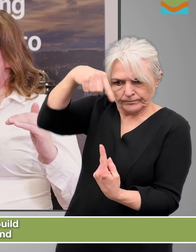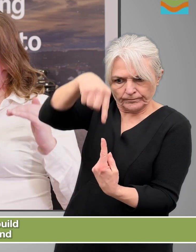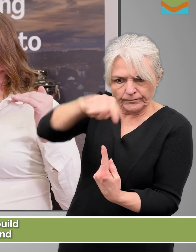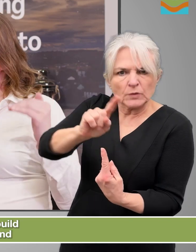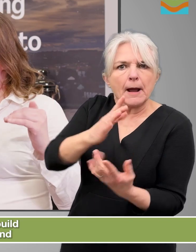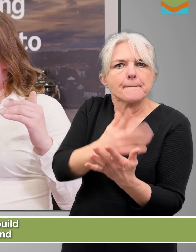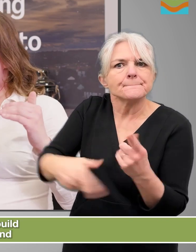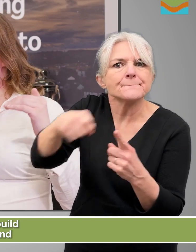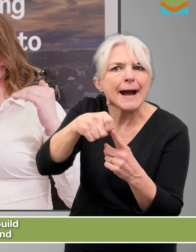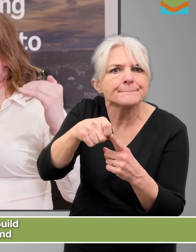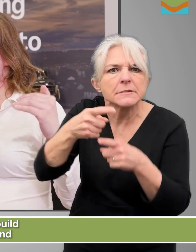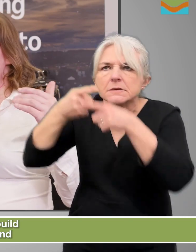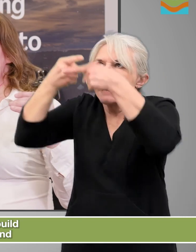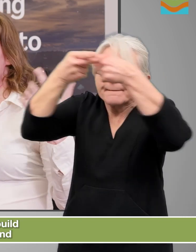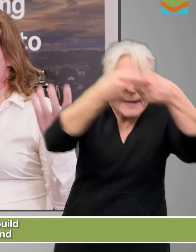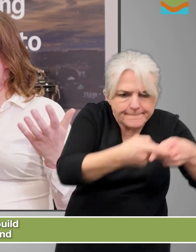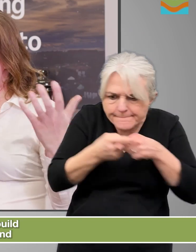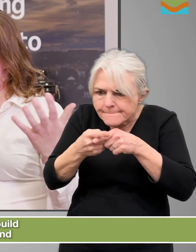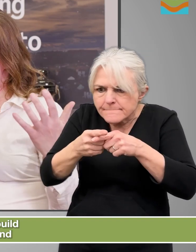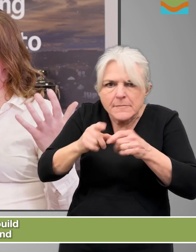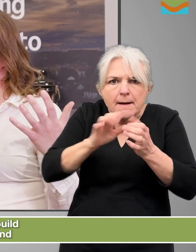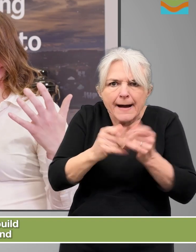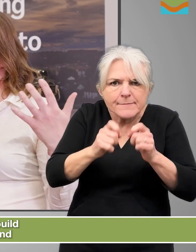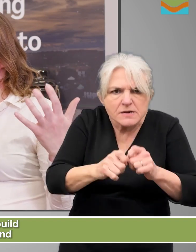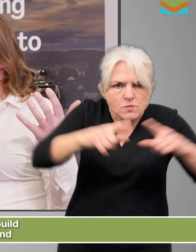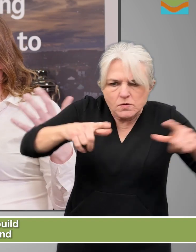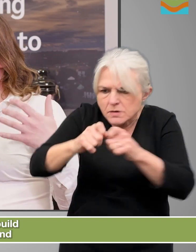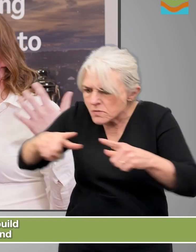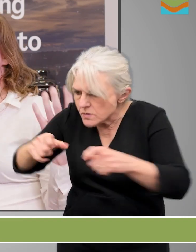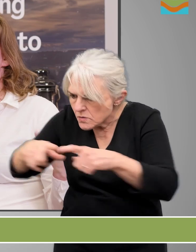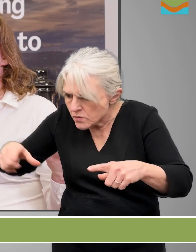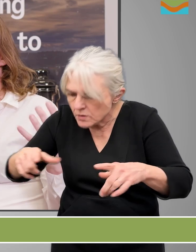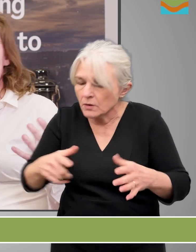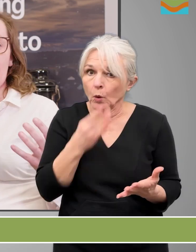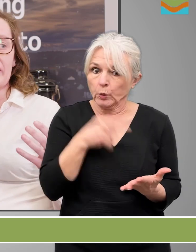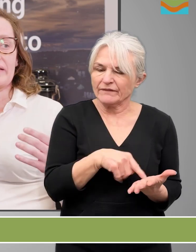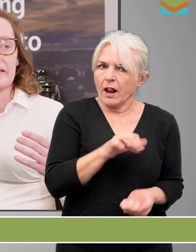for how PGN is helping to build this integrated mapping and informed forecasting.